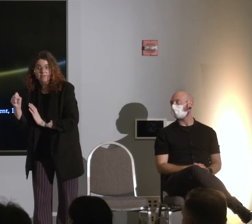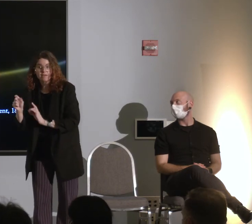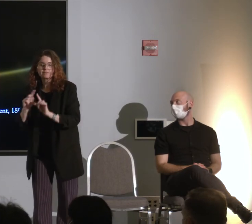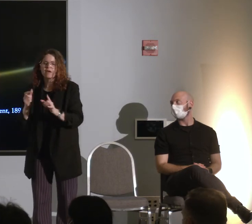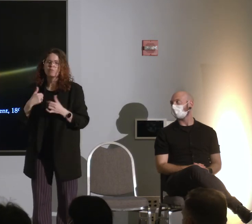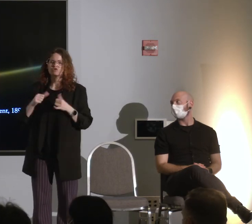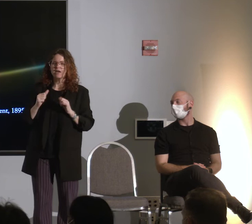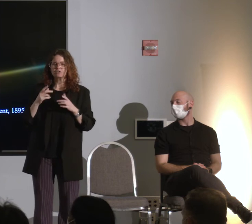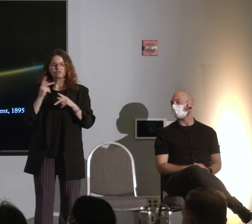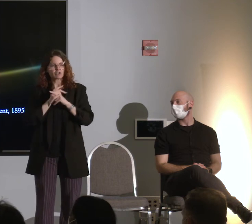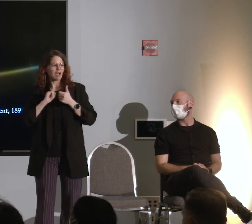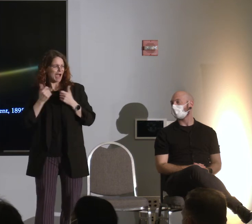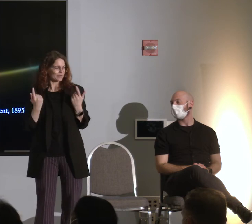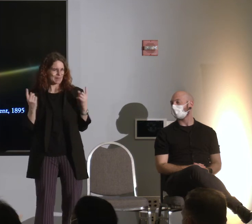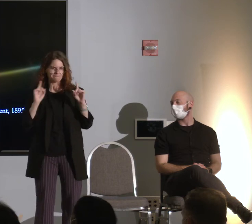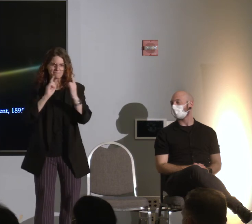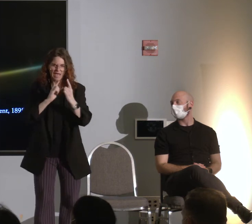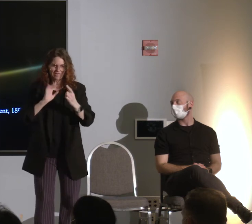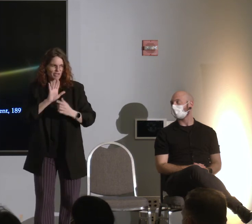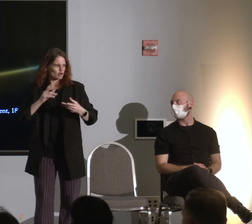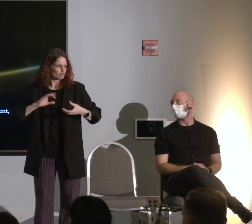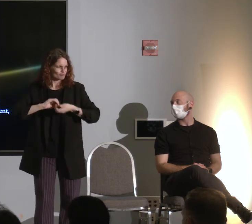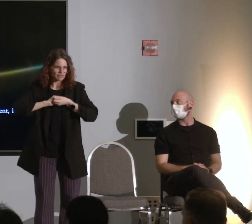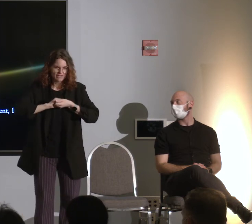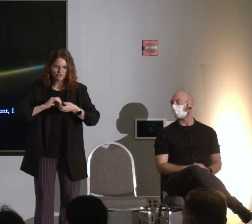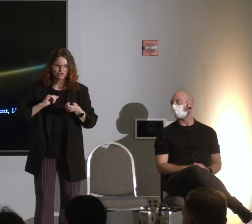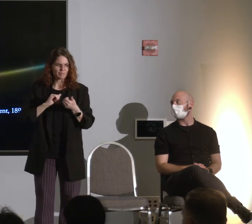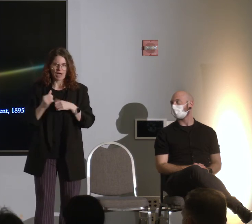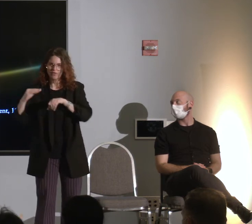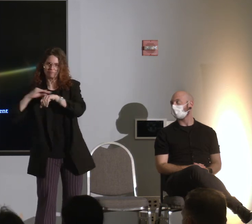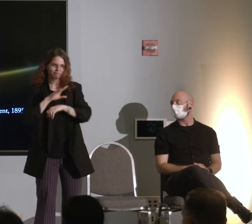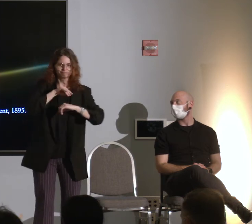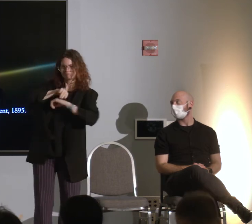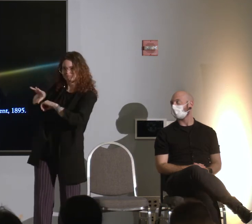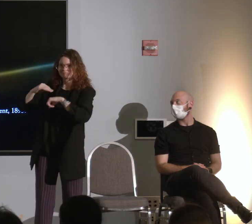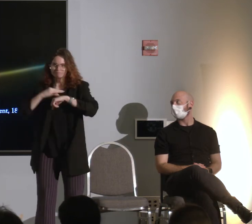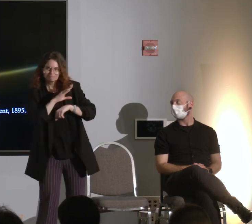crossed and what their relationship was like and how one man influenced the other. So that's really the thrust of my book,